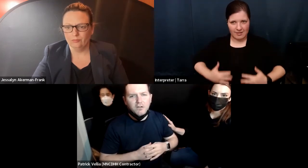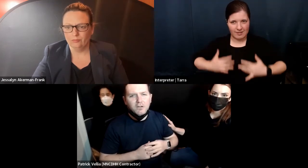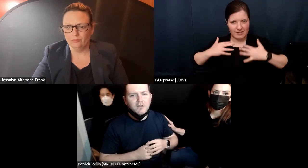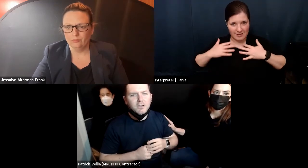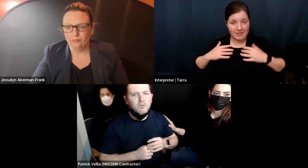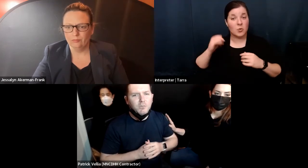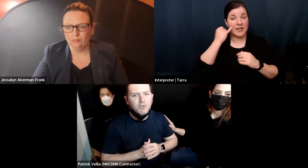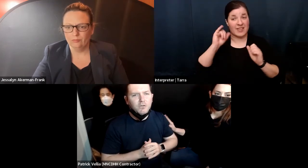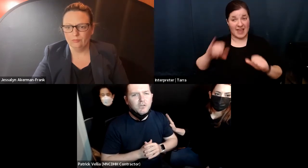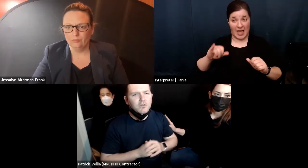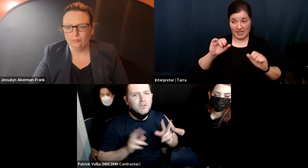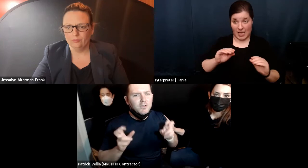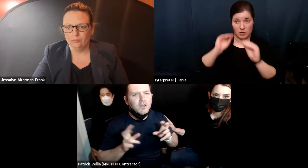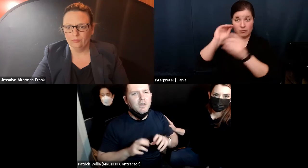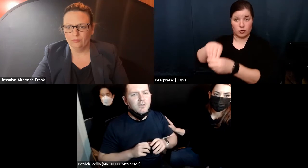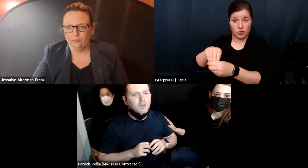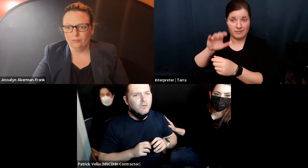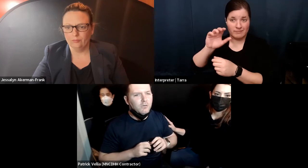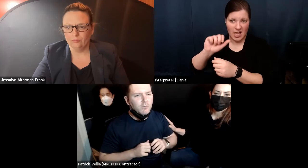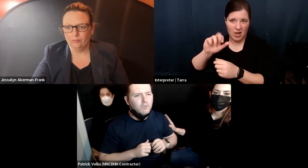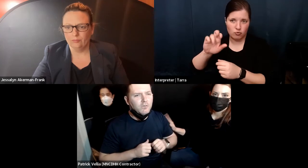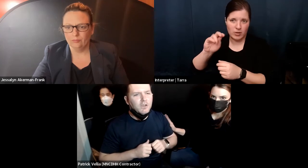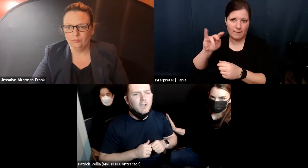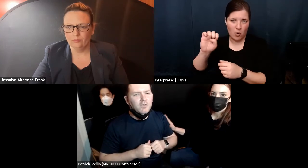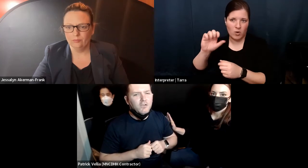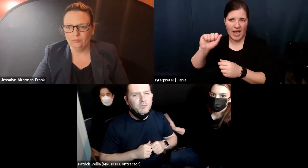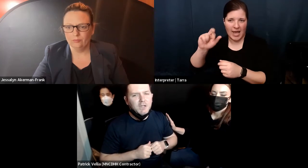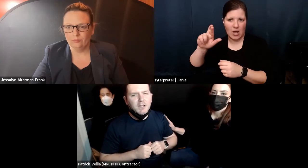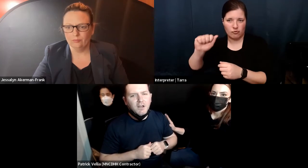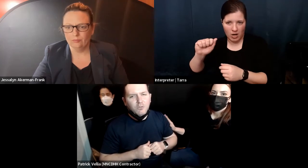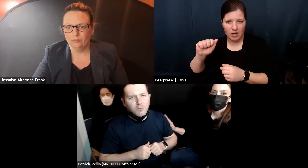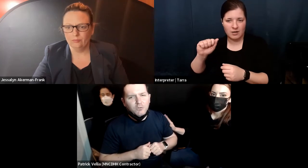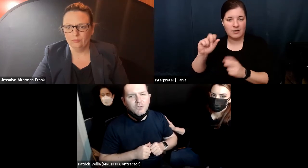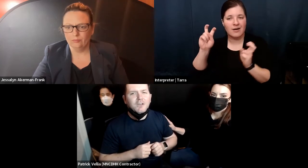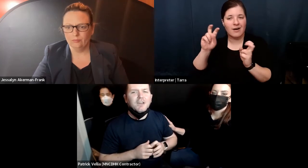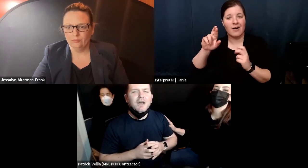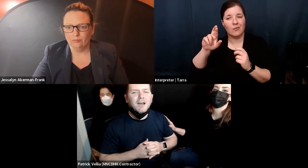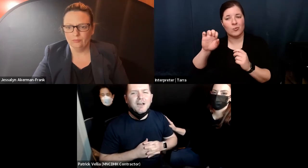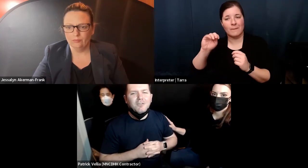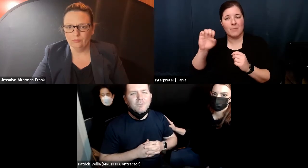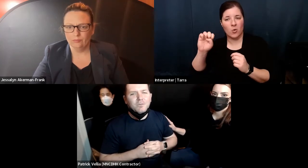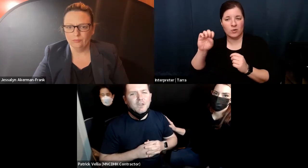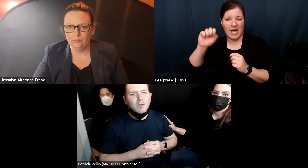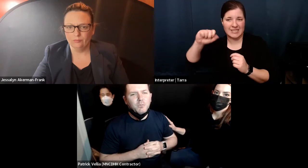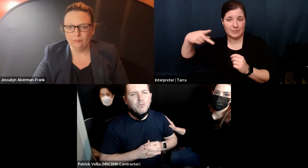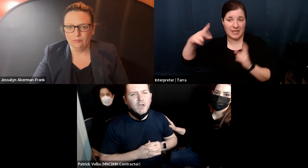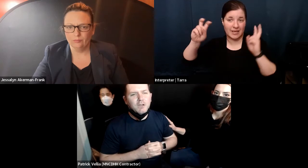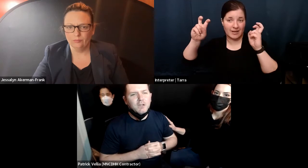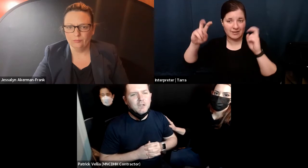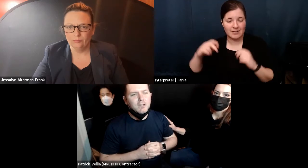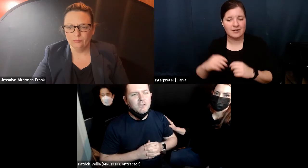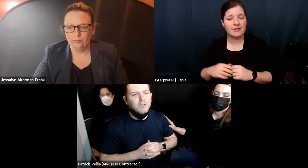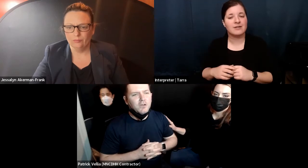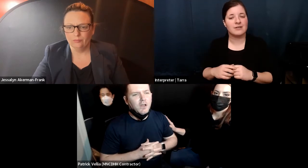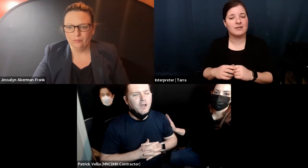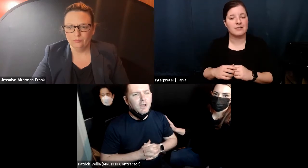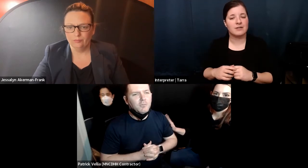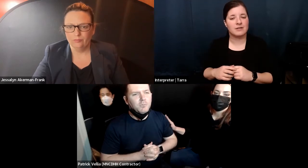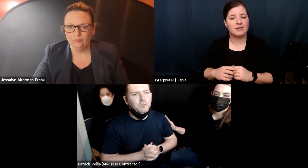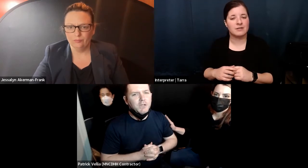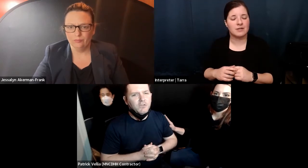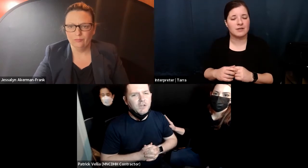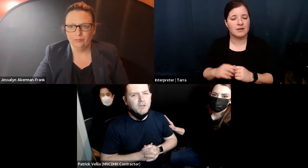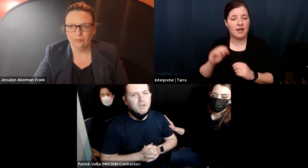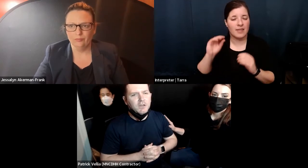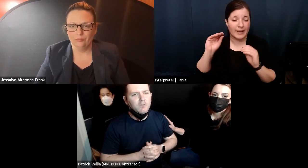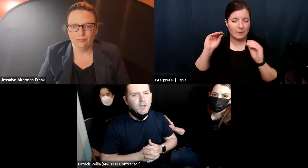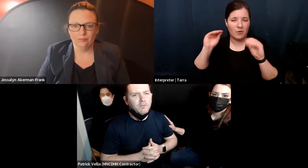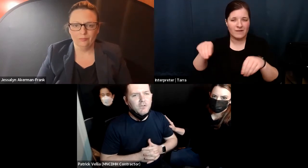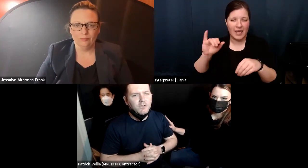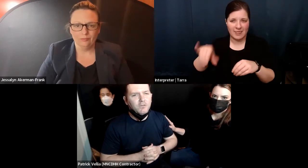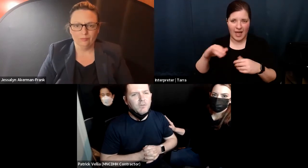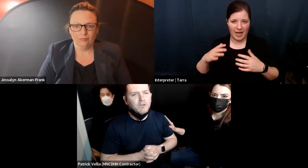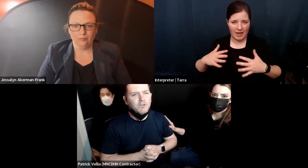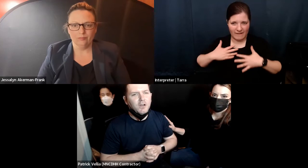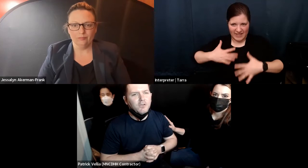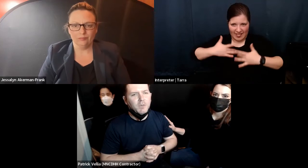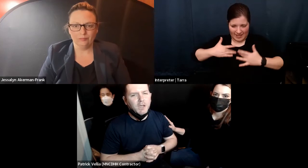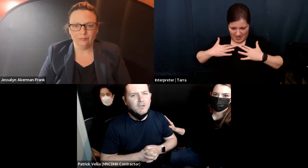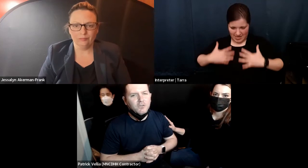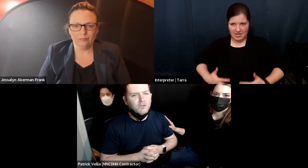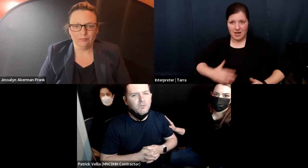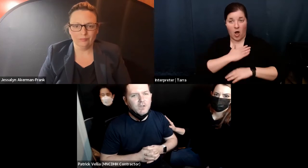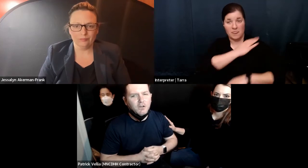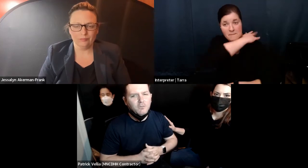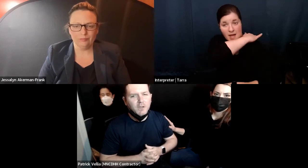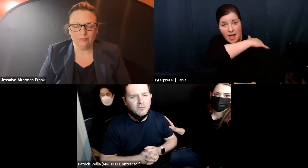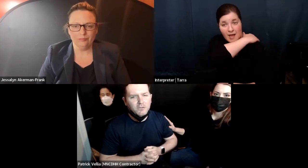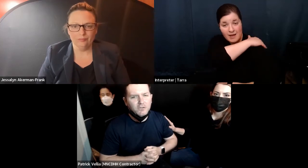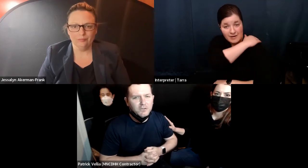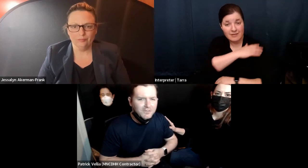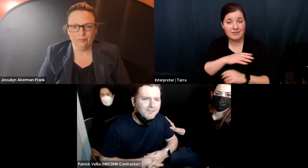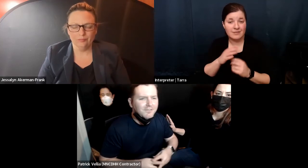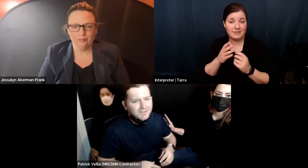have the feedback on their body.